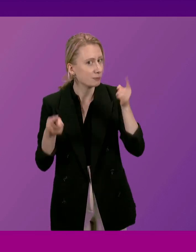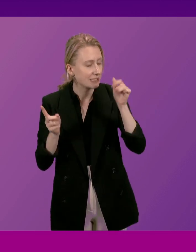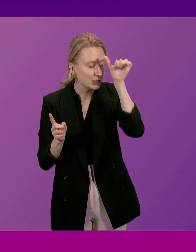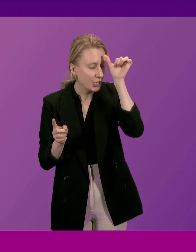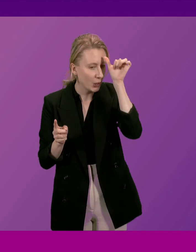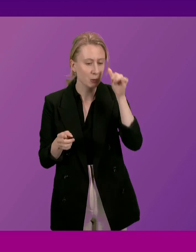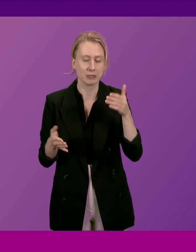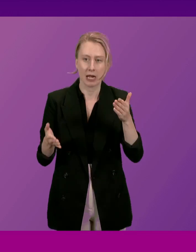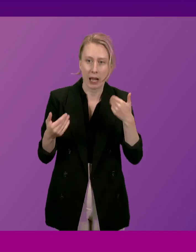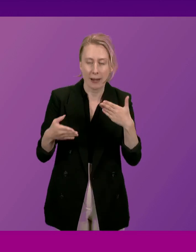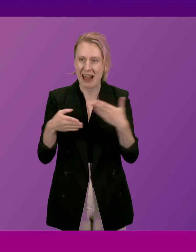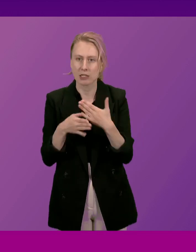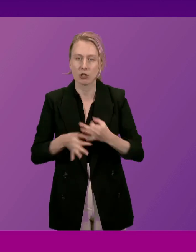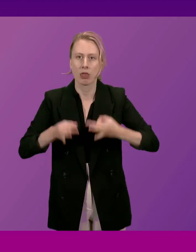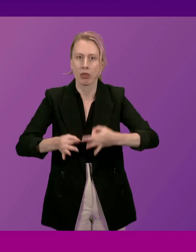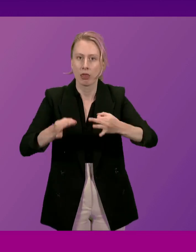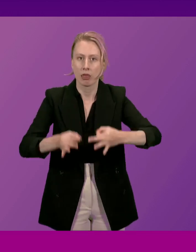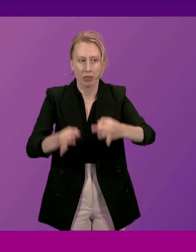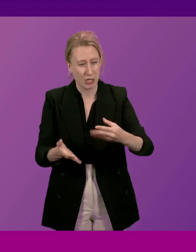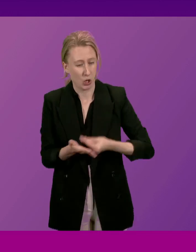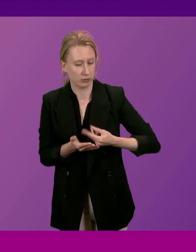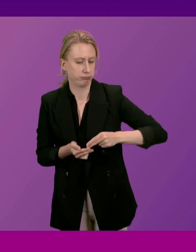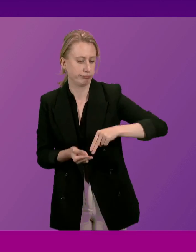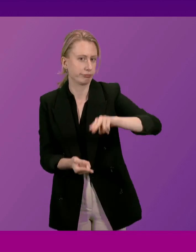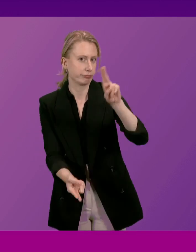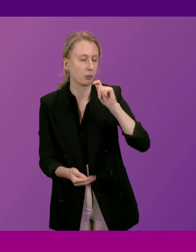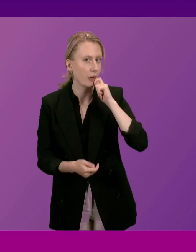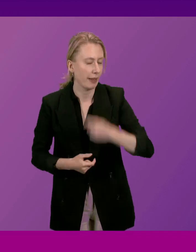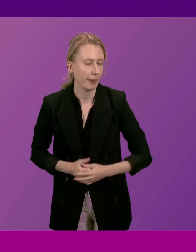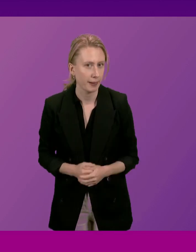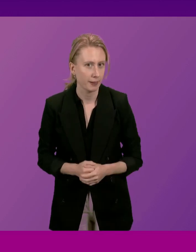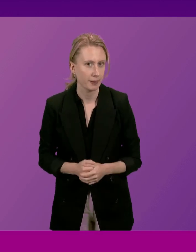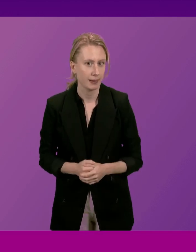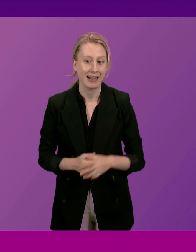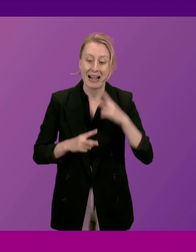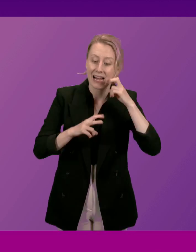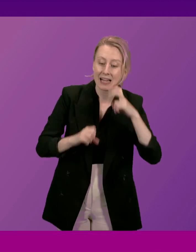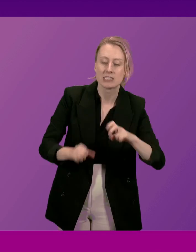on climate actually costs more in the long run. Analysis from Global Witness shows that